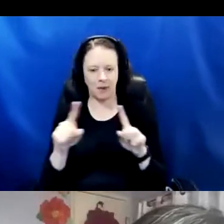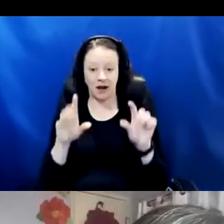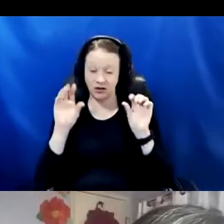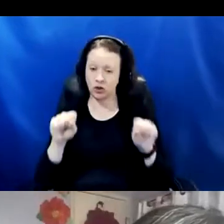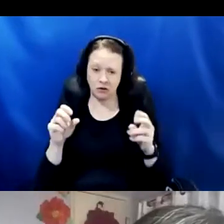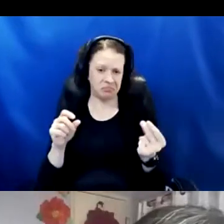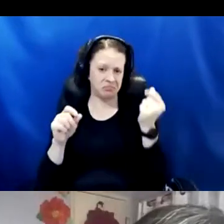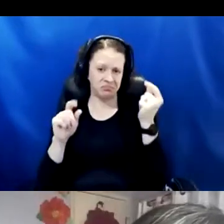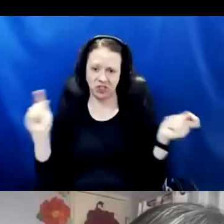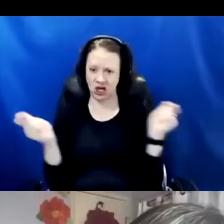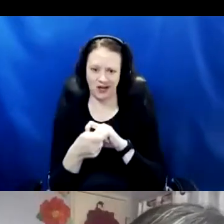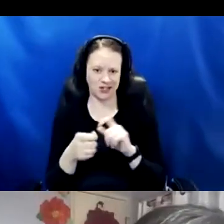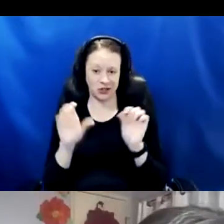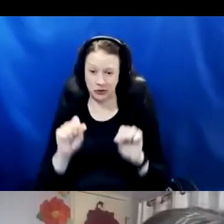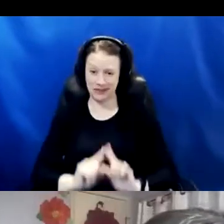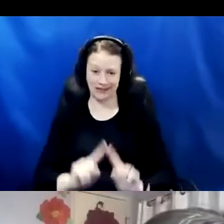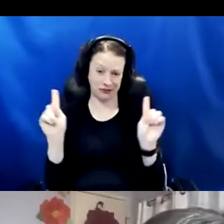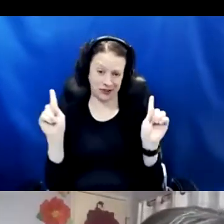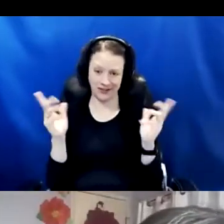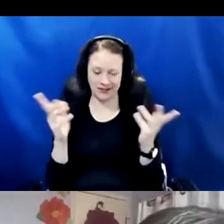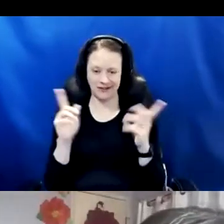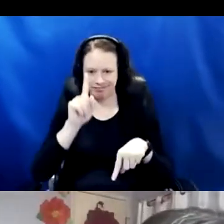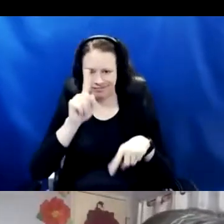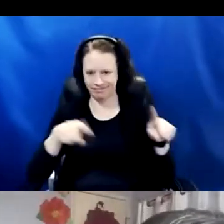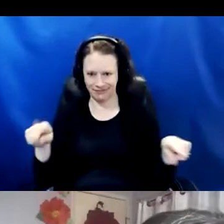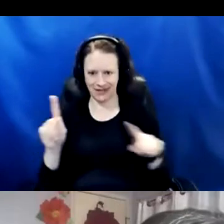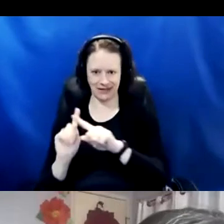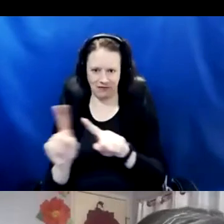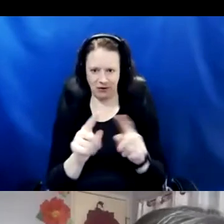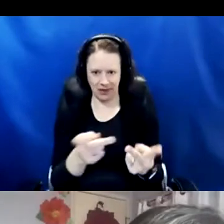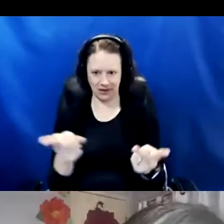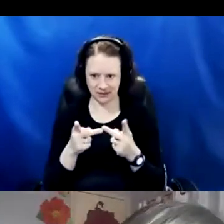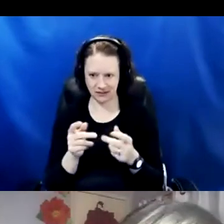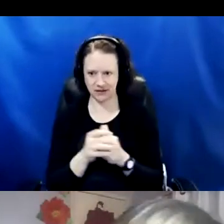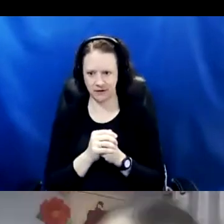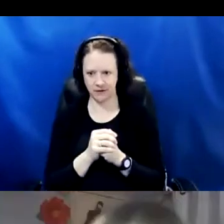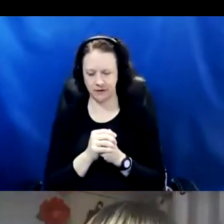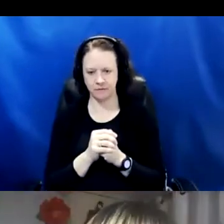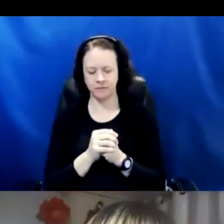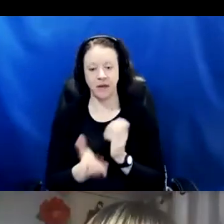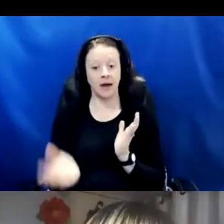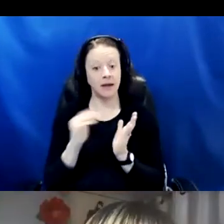It could be different different places. So again, I would recommend, you know,